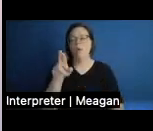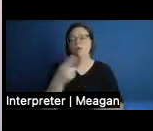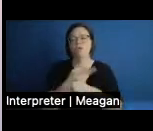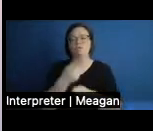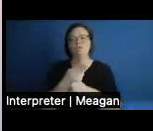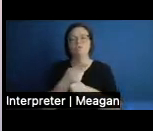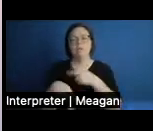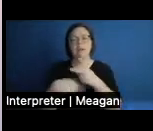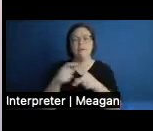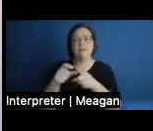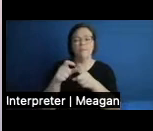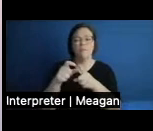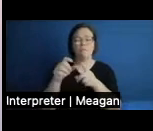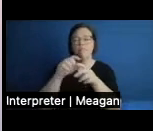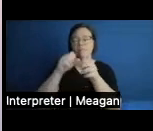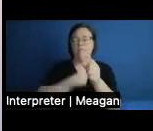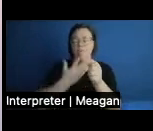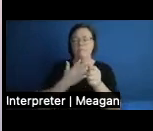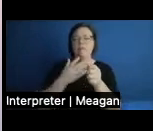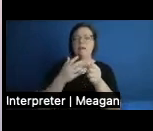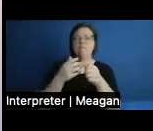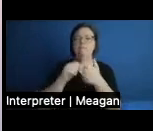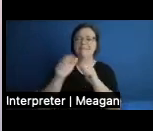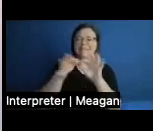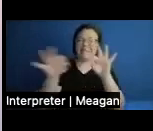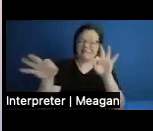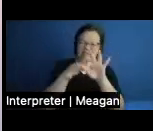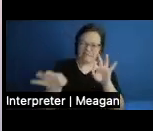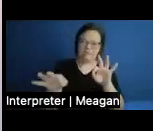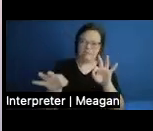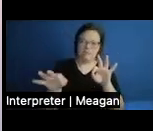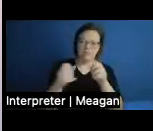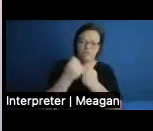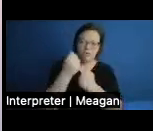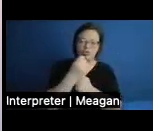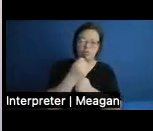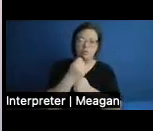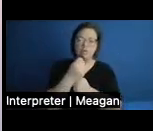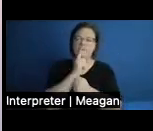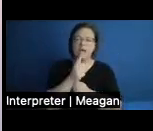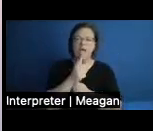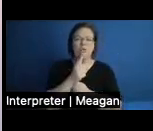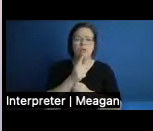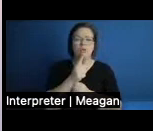nature of his sentence structure. Like it comes across as a very like headless kind of pursuit.